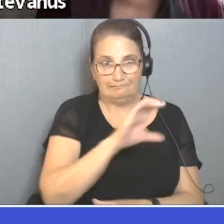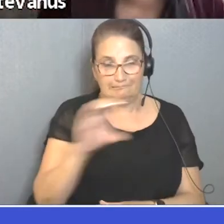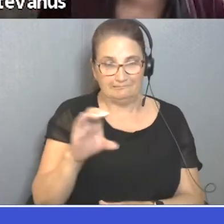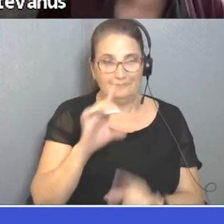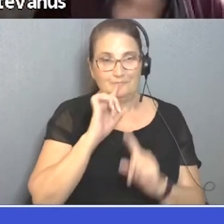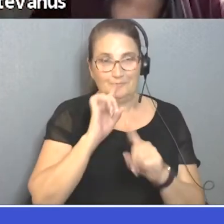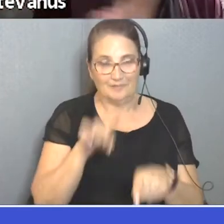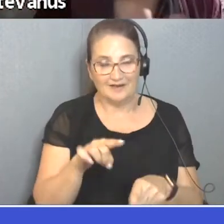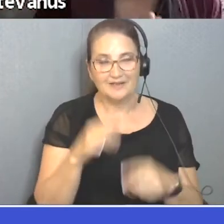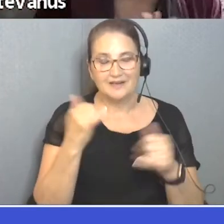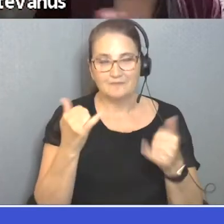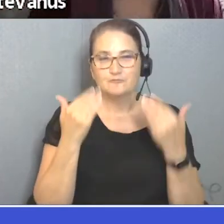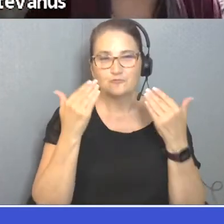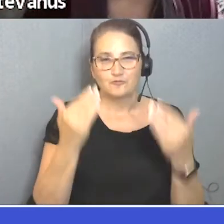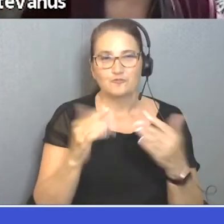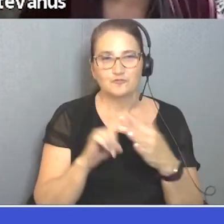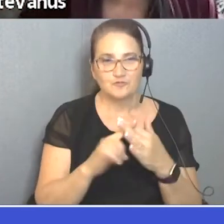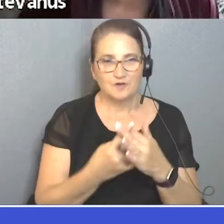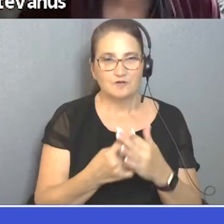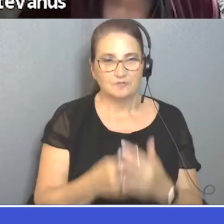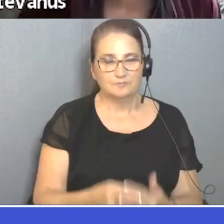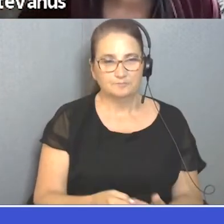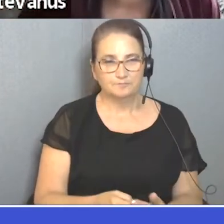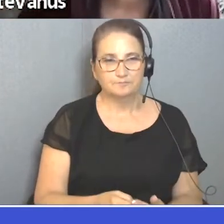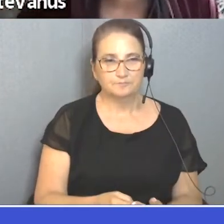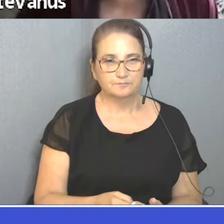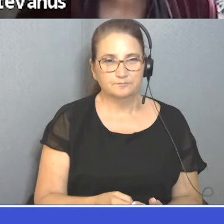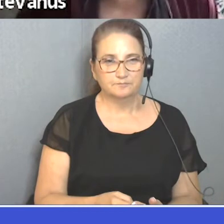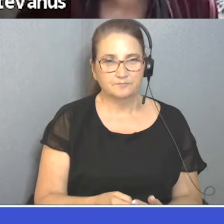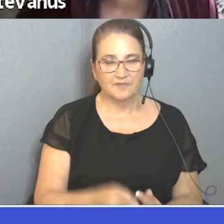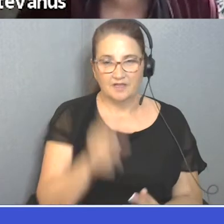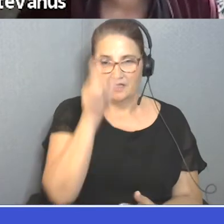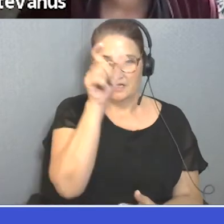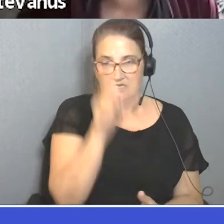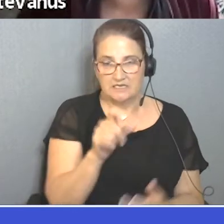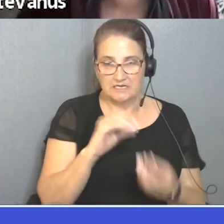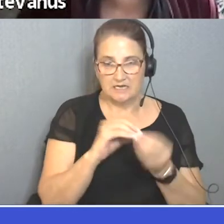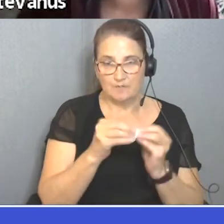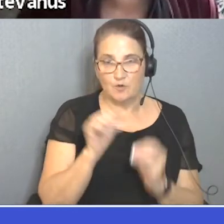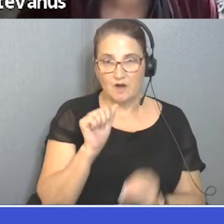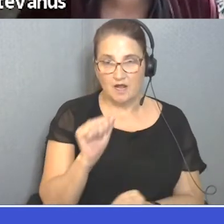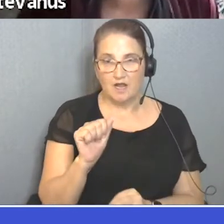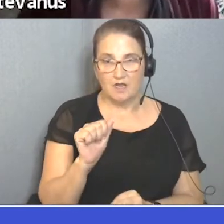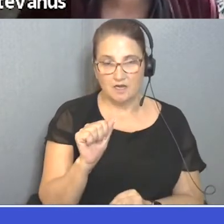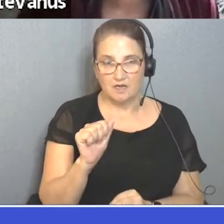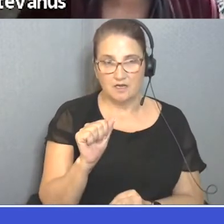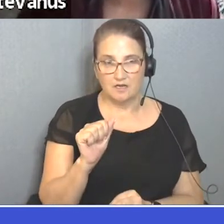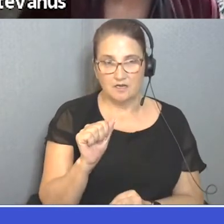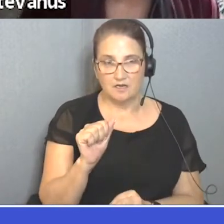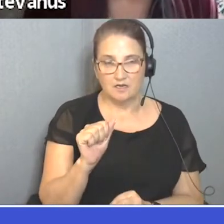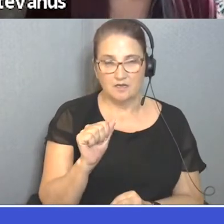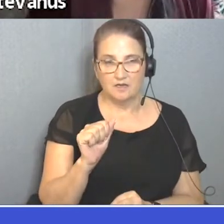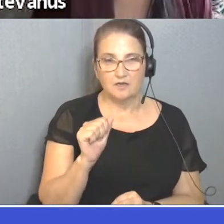in some way. So let's get started.